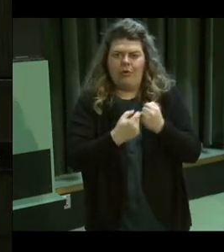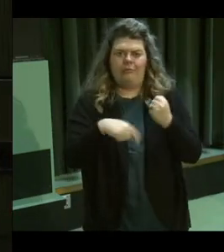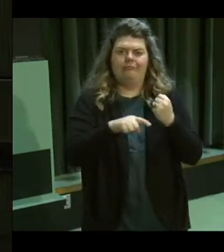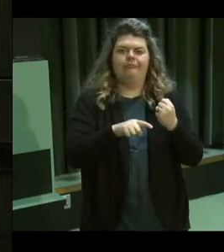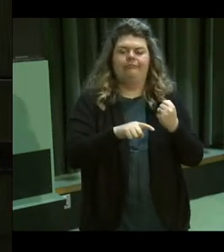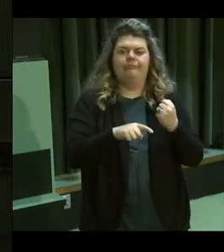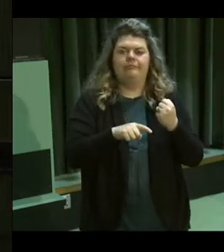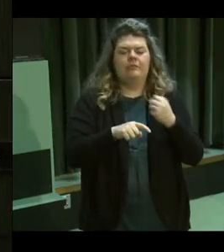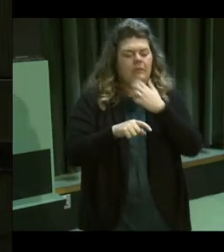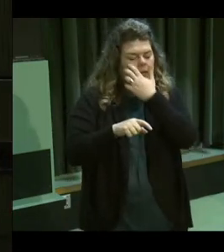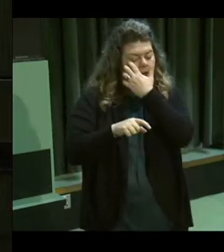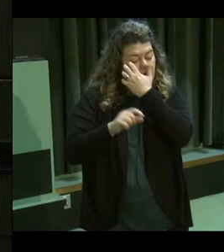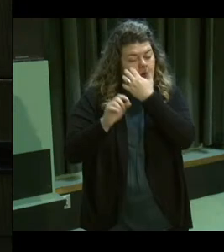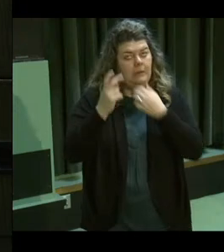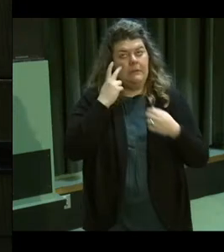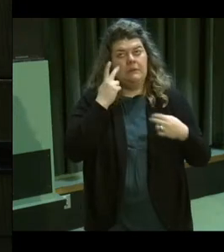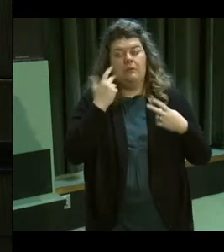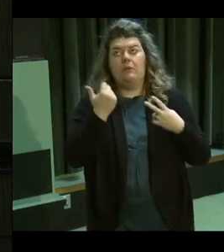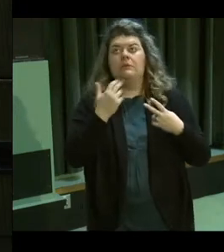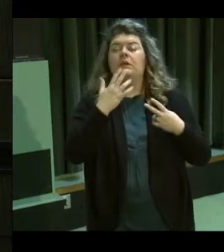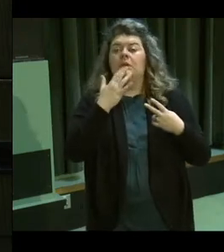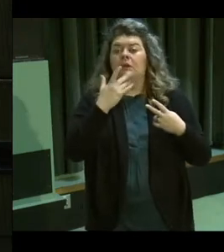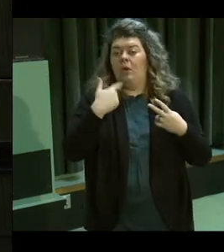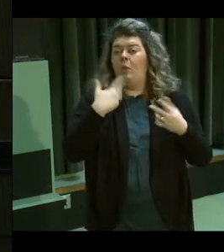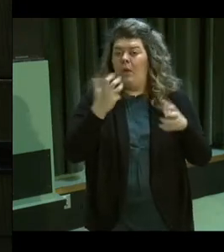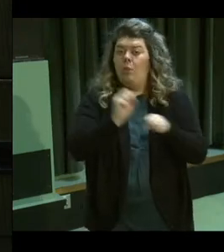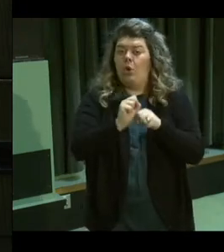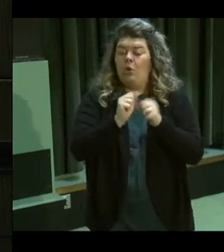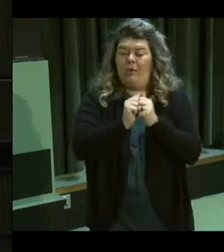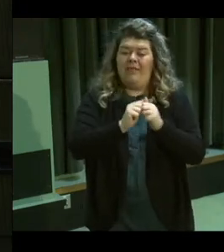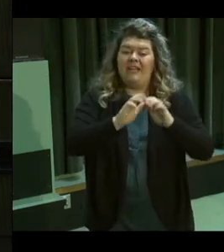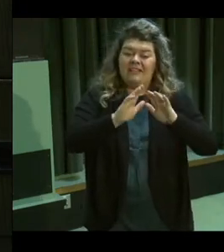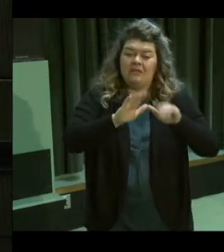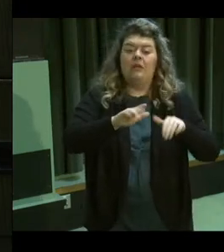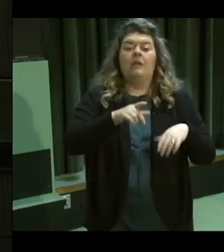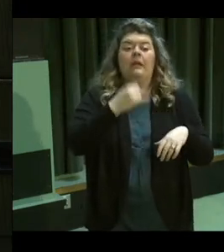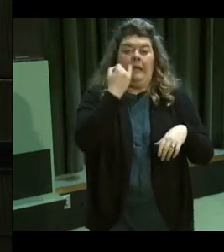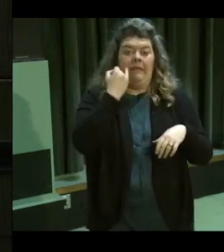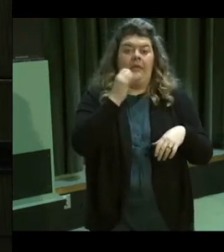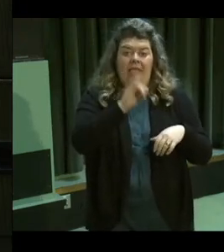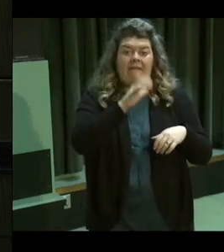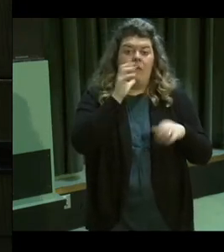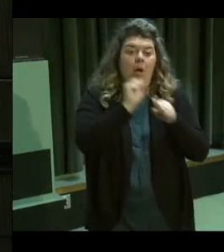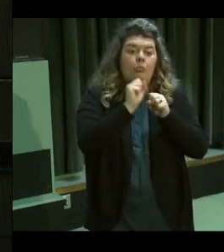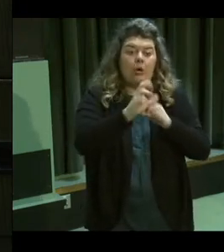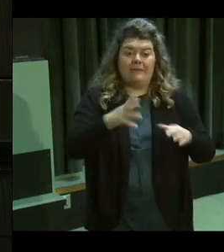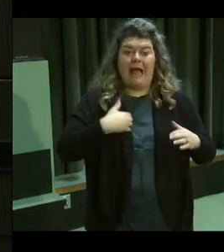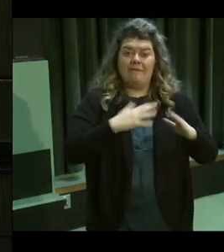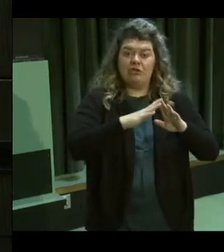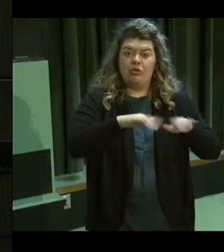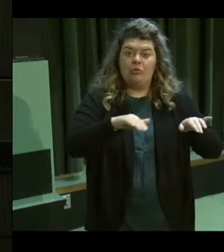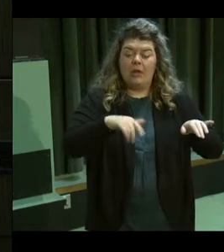let's see, we also work a lot with the children of farm